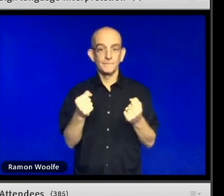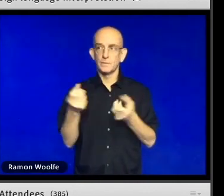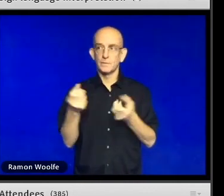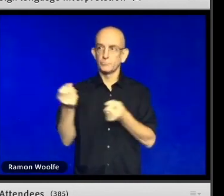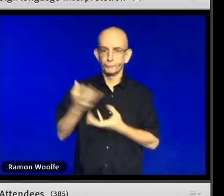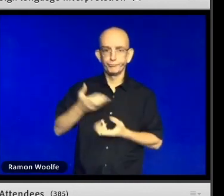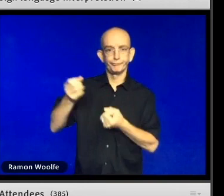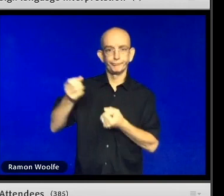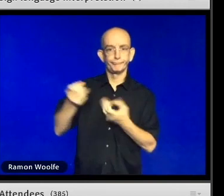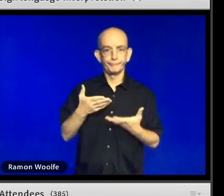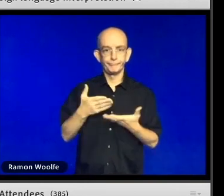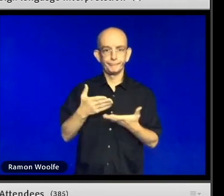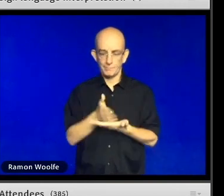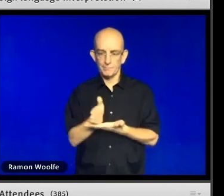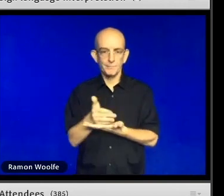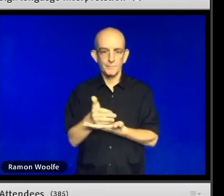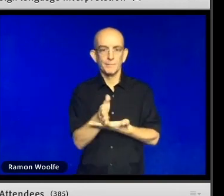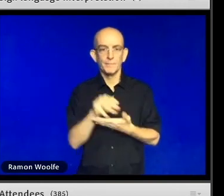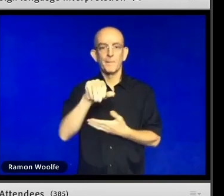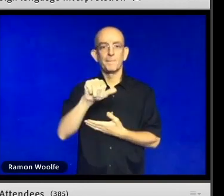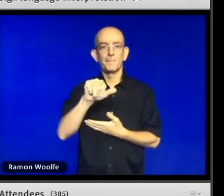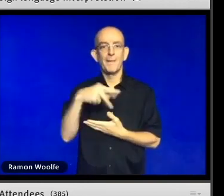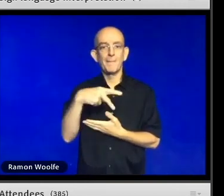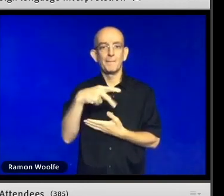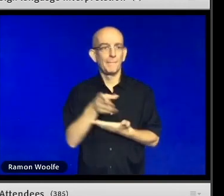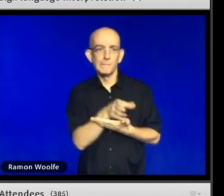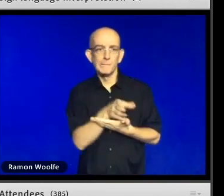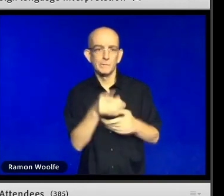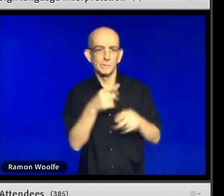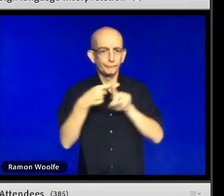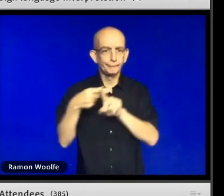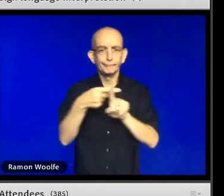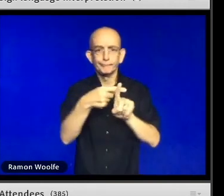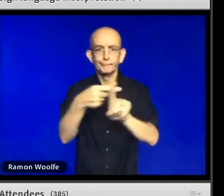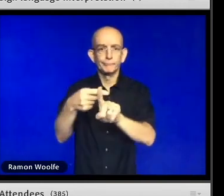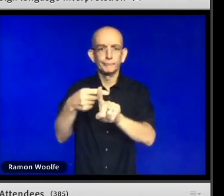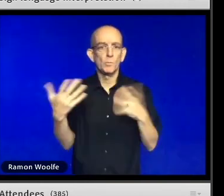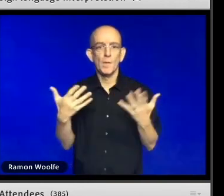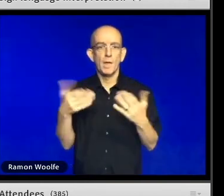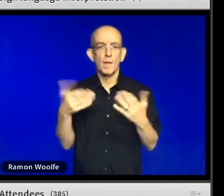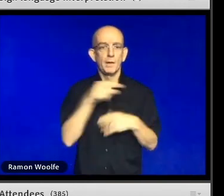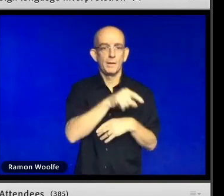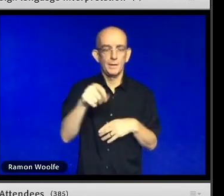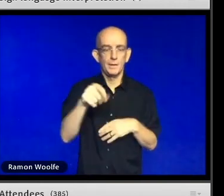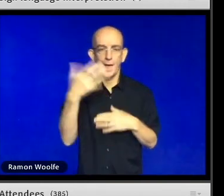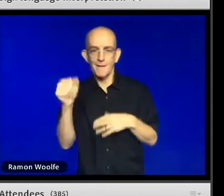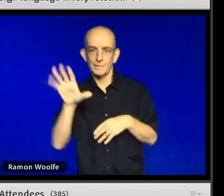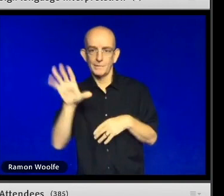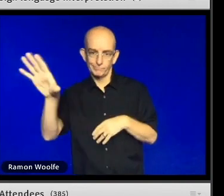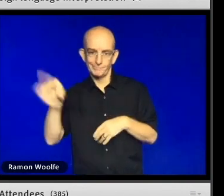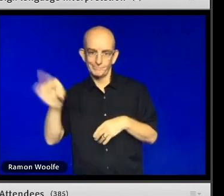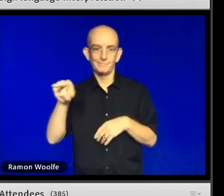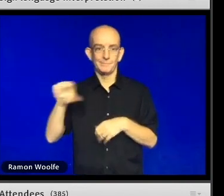and how can I easy is this information because the map comes as not accessible. So I have